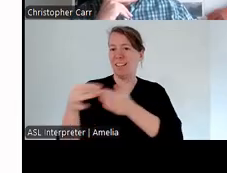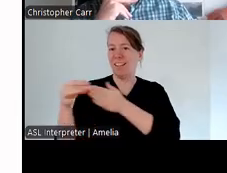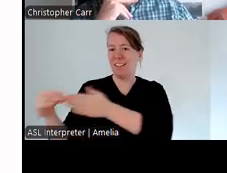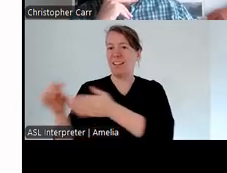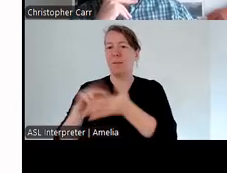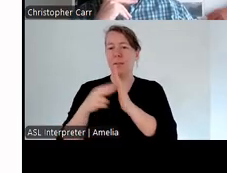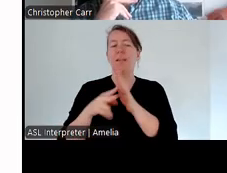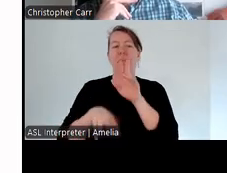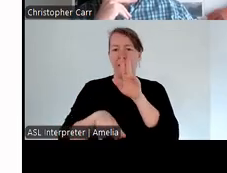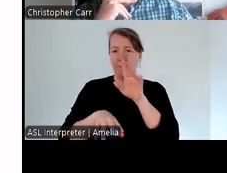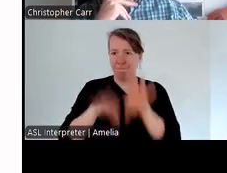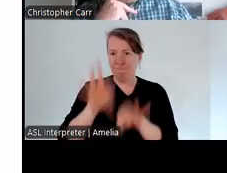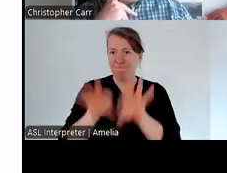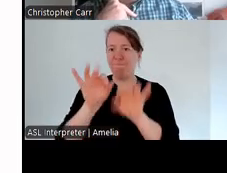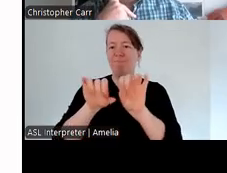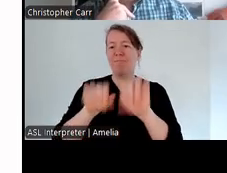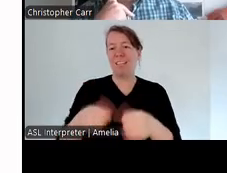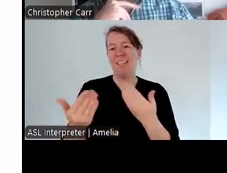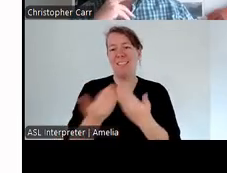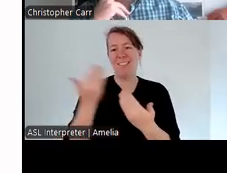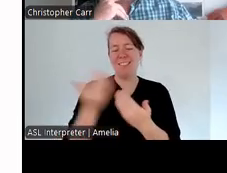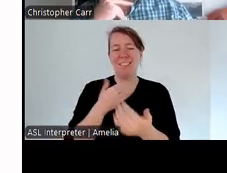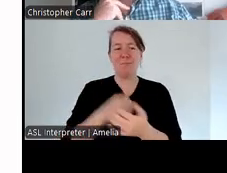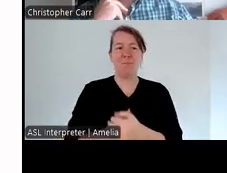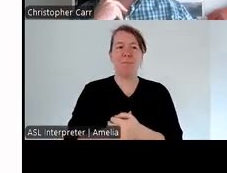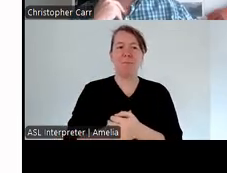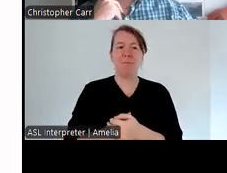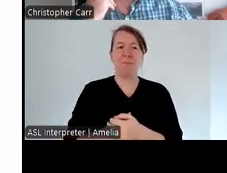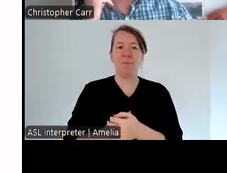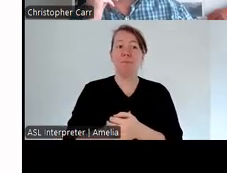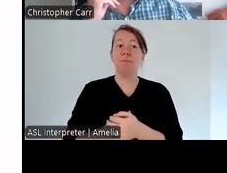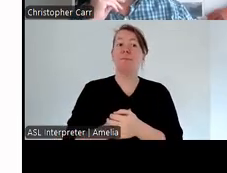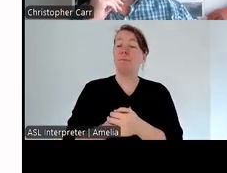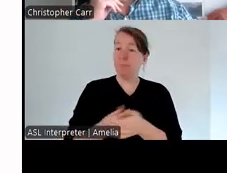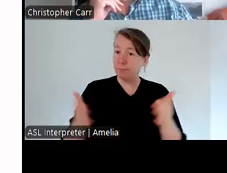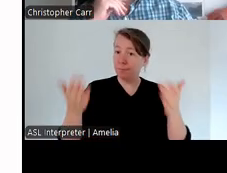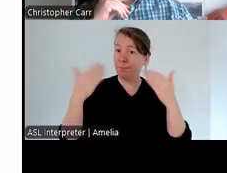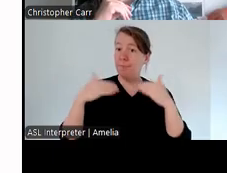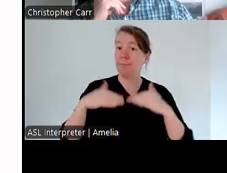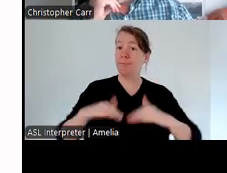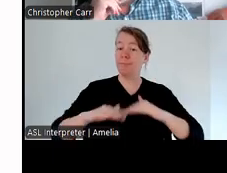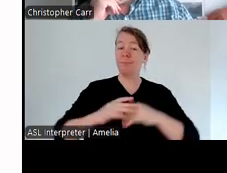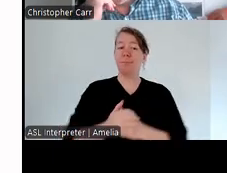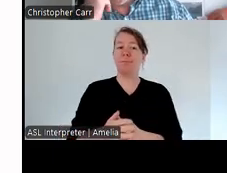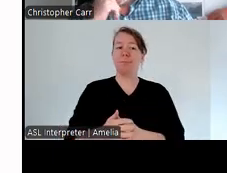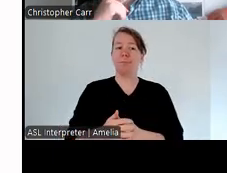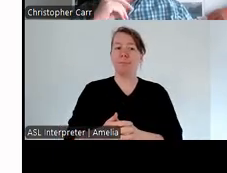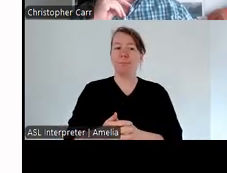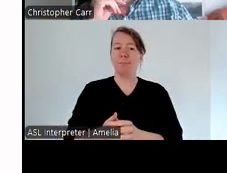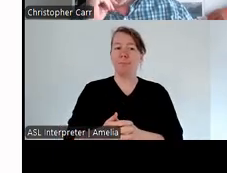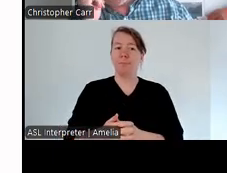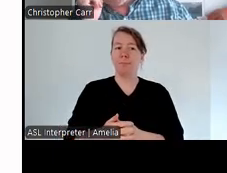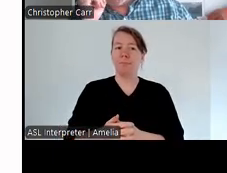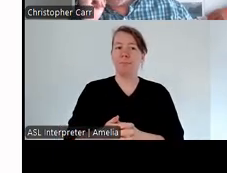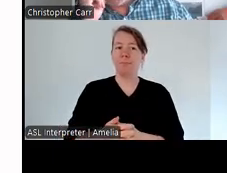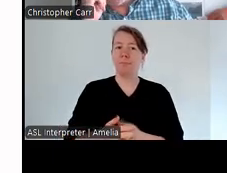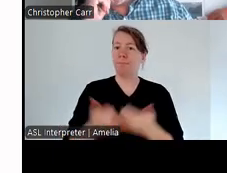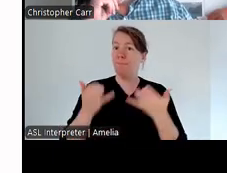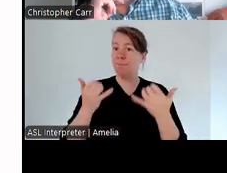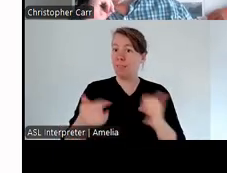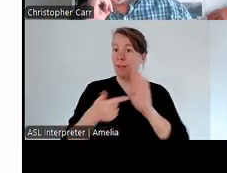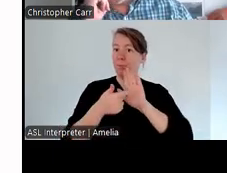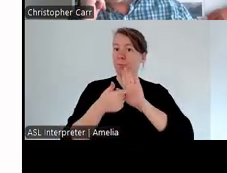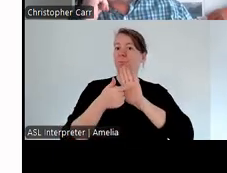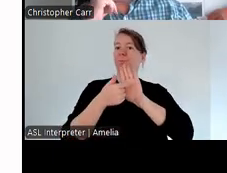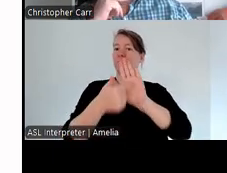And, the way that we're now, displaying this accessibility metadata is,